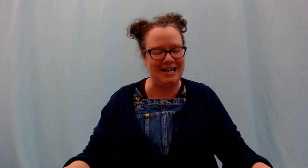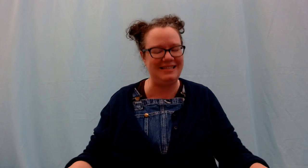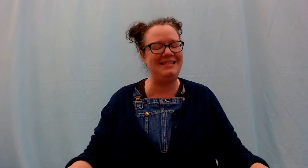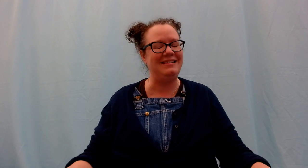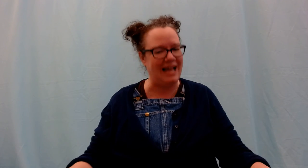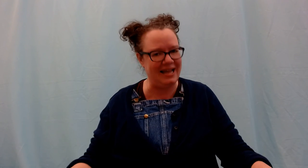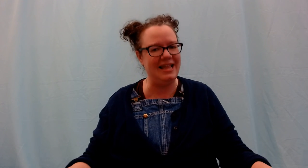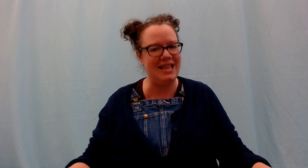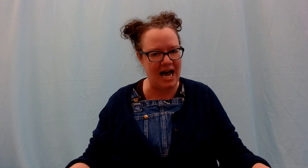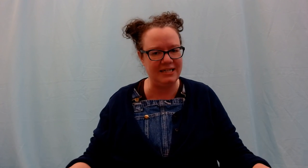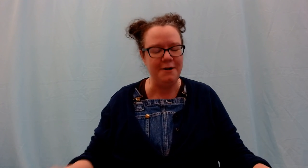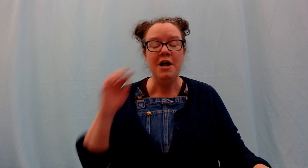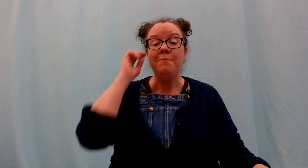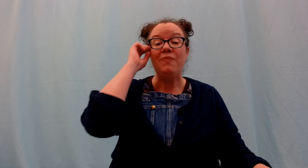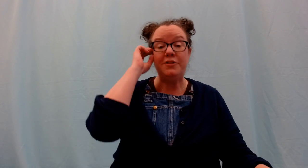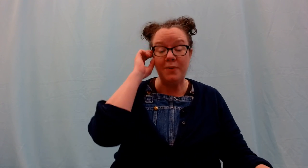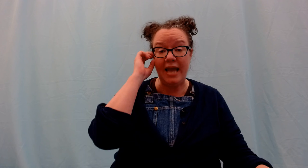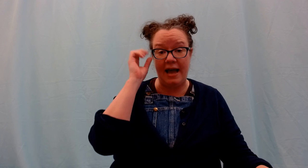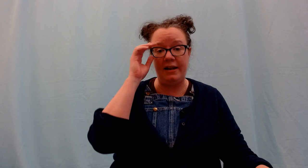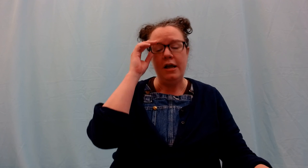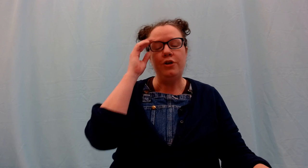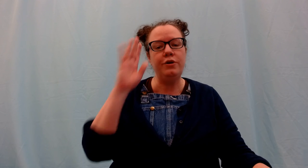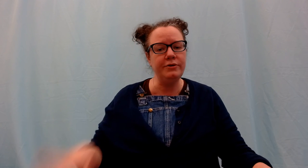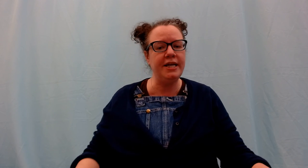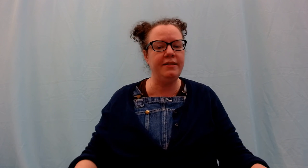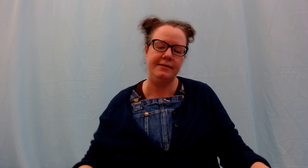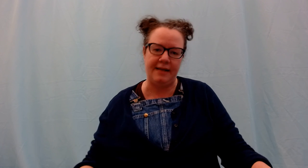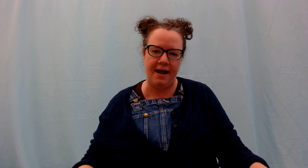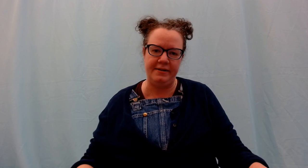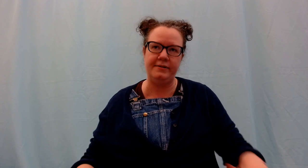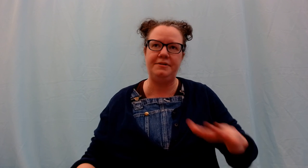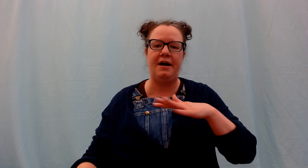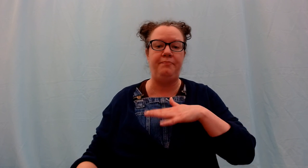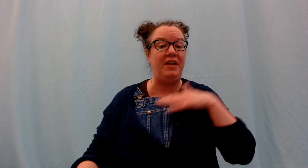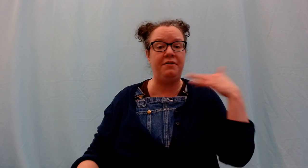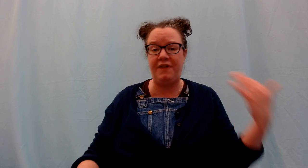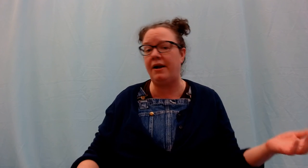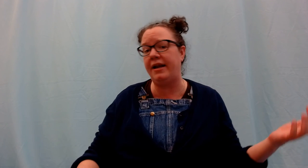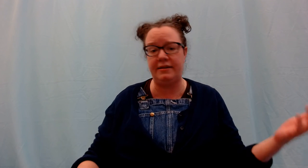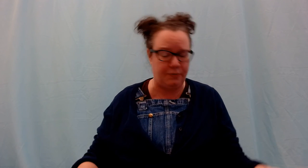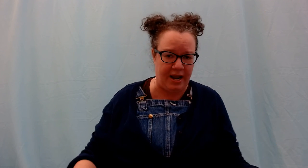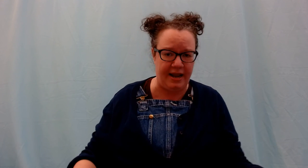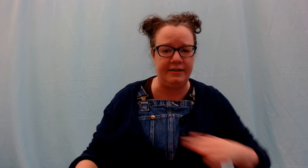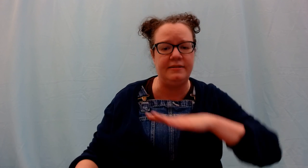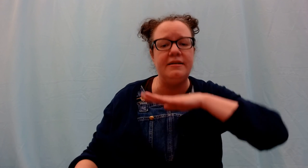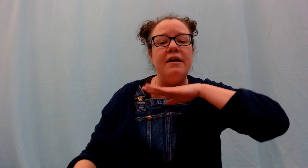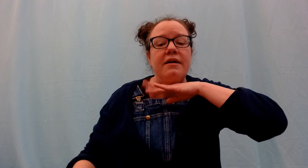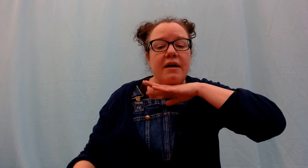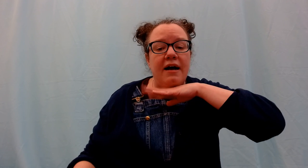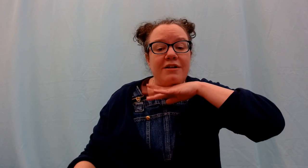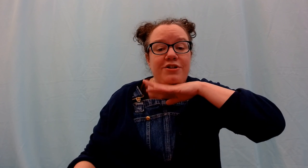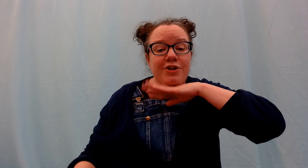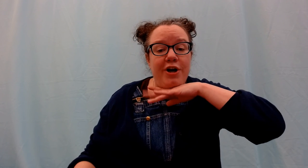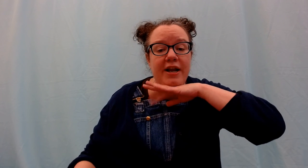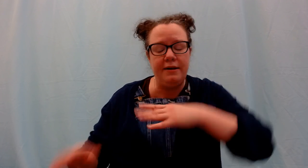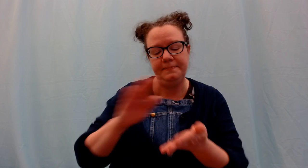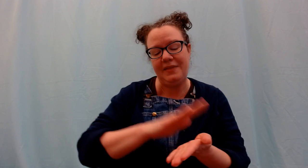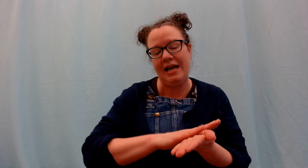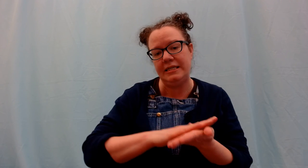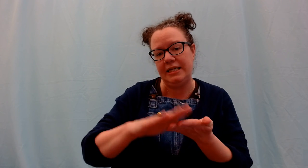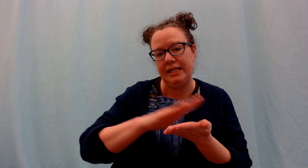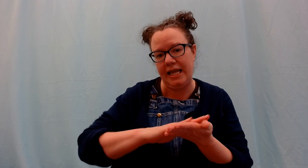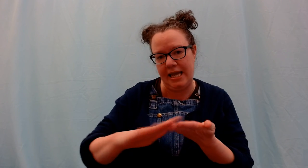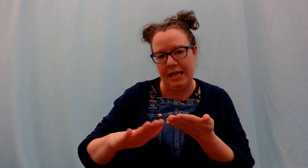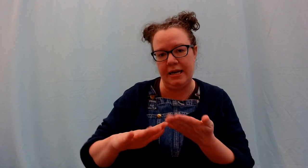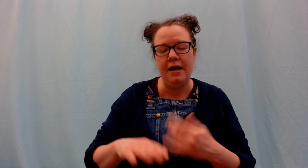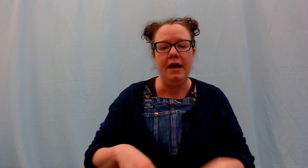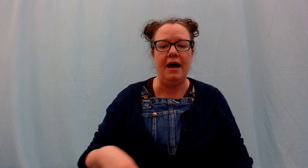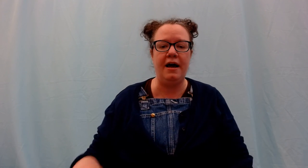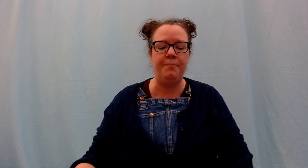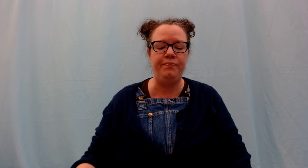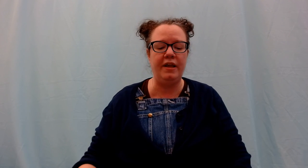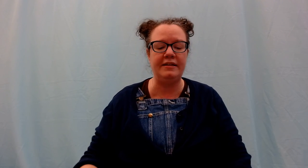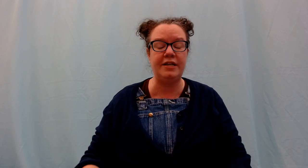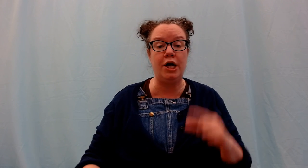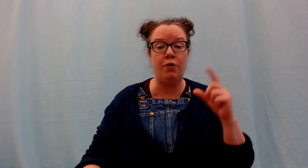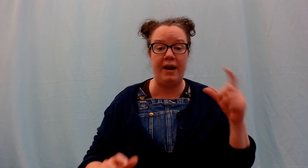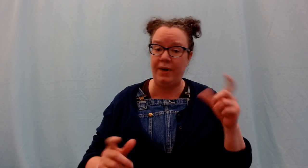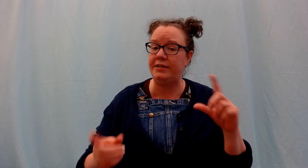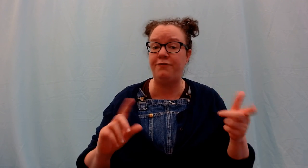Just like that. So again using these signs in various ways -- dirty and clean -- is a great way to